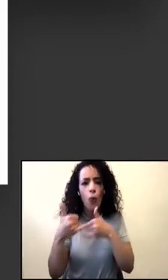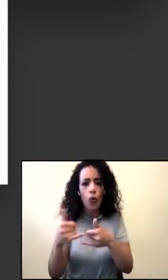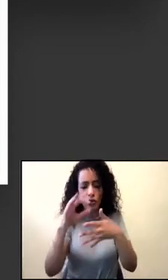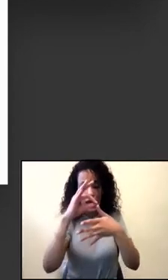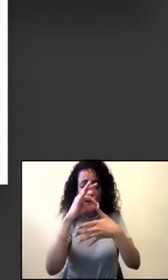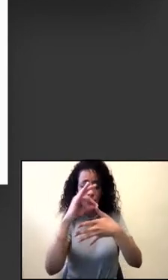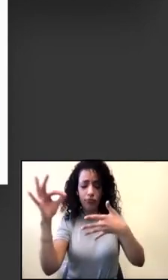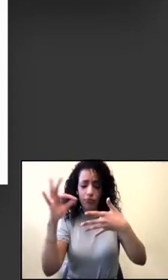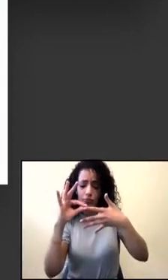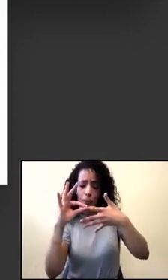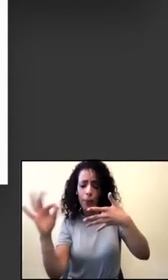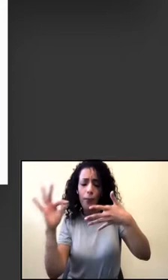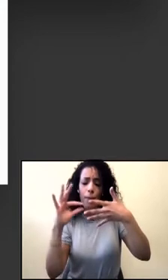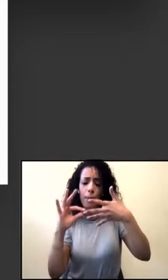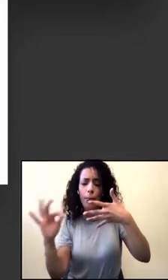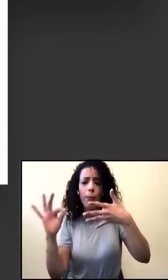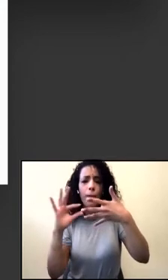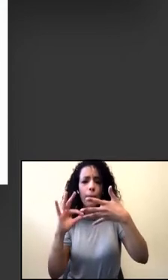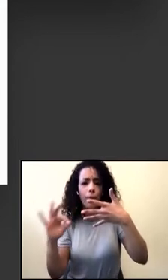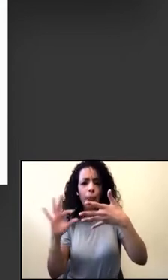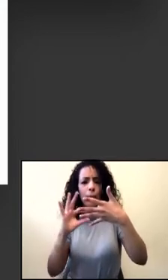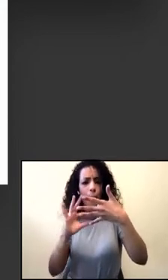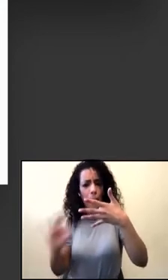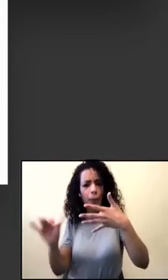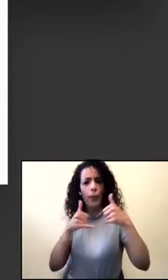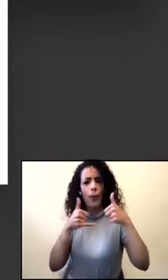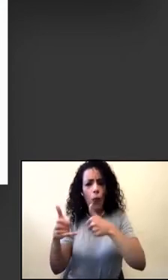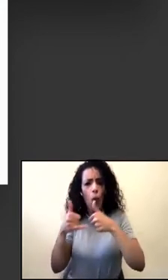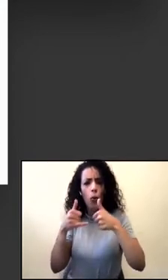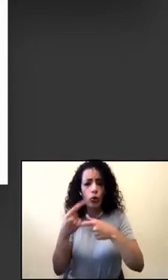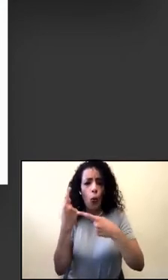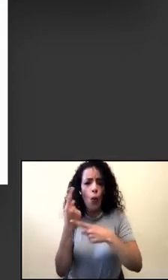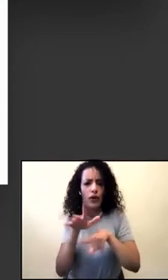British Academy's Nayef Al-Rodhan Prize for Global Cultural Understanding,